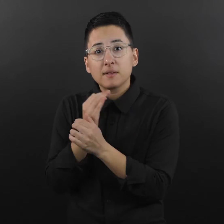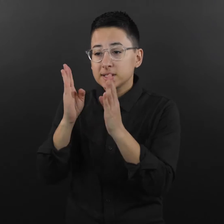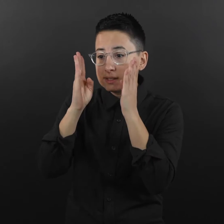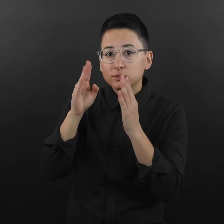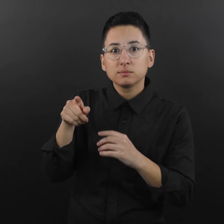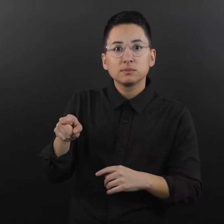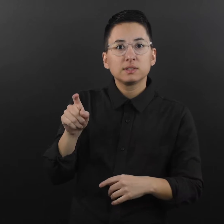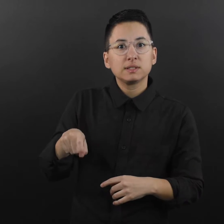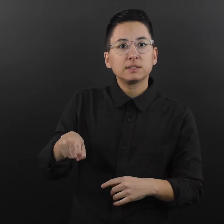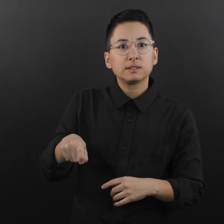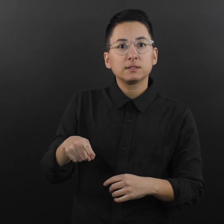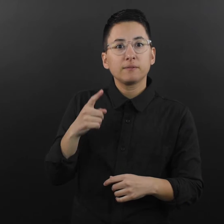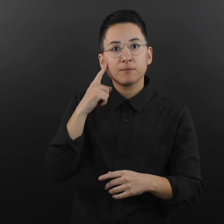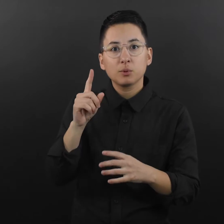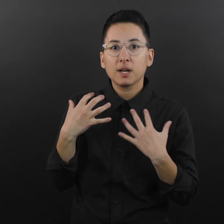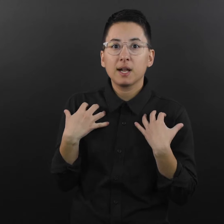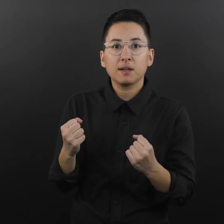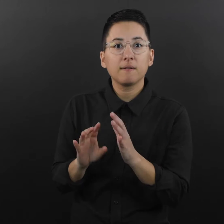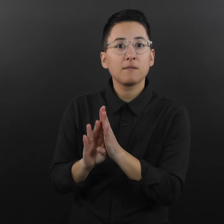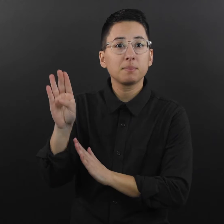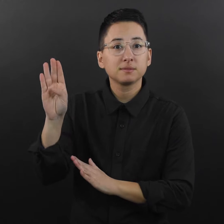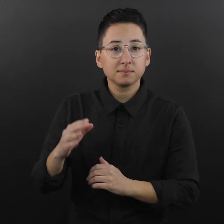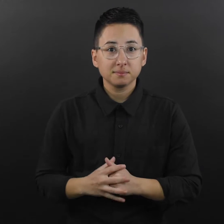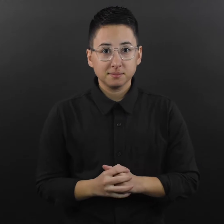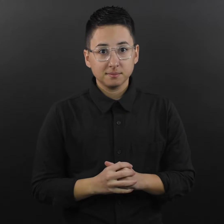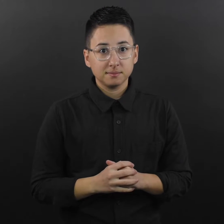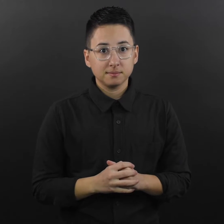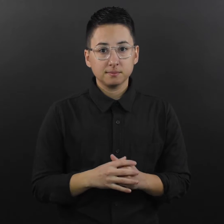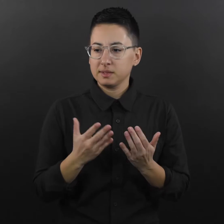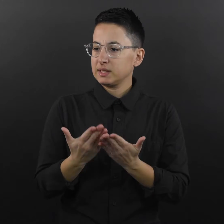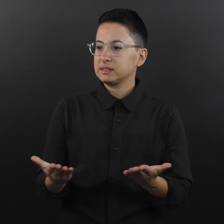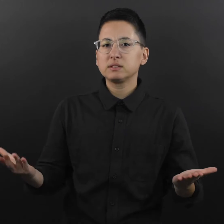that all babies need for healthy development. Things you can do